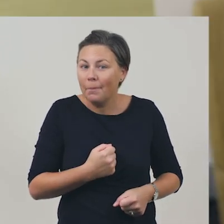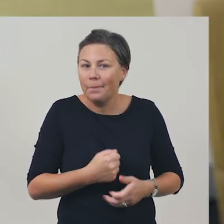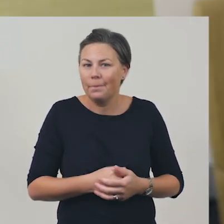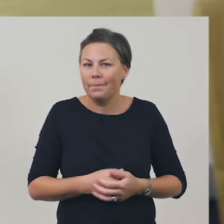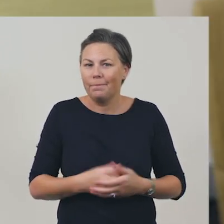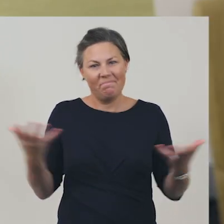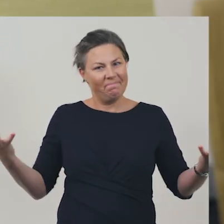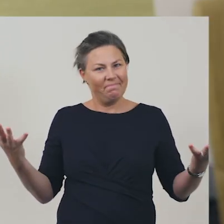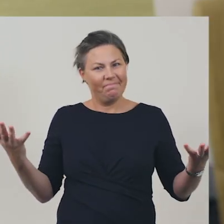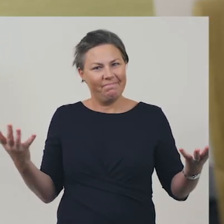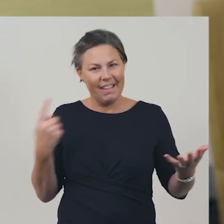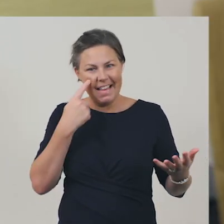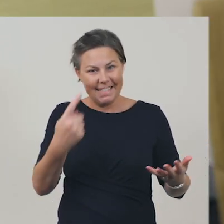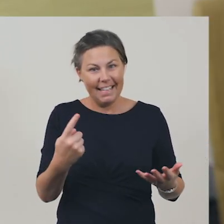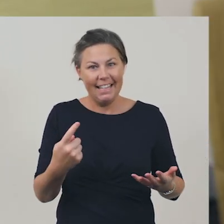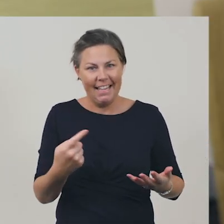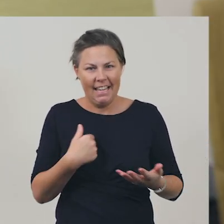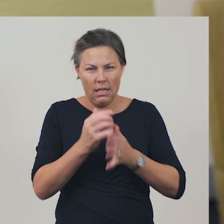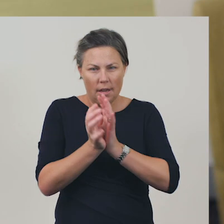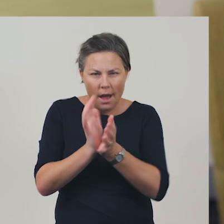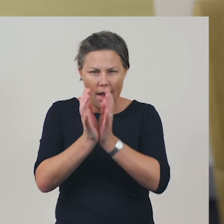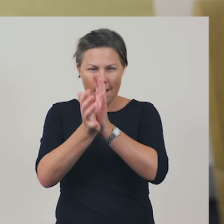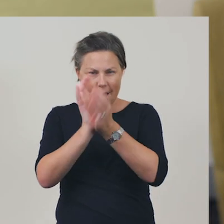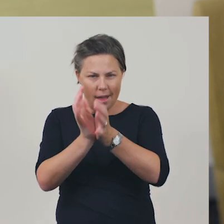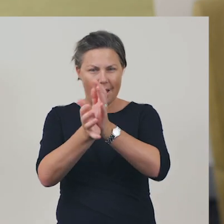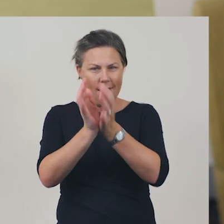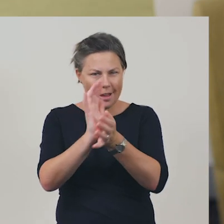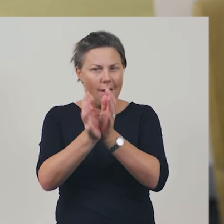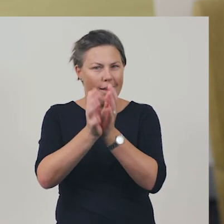Hm! Look at how many persuasive techniques we can use.